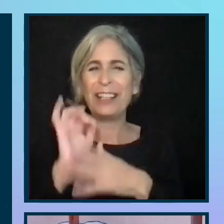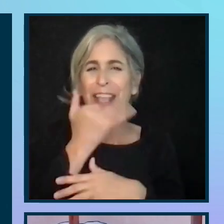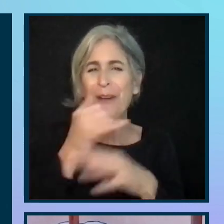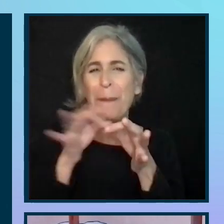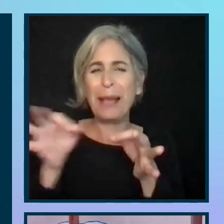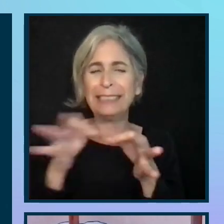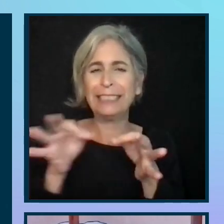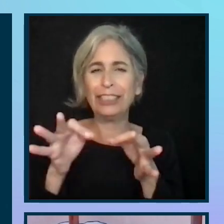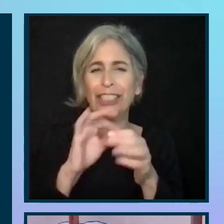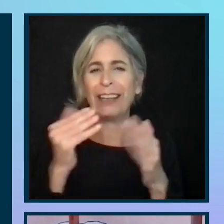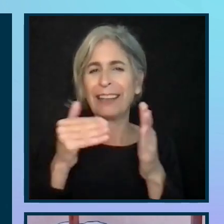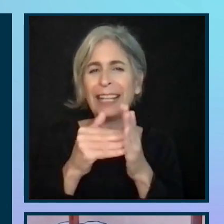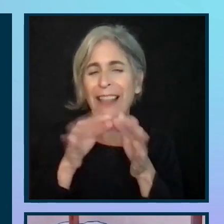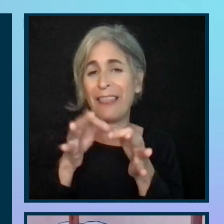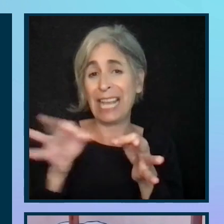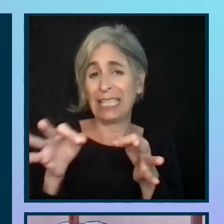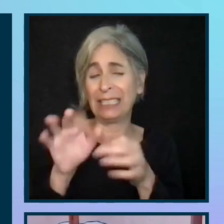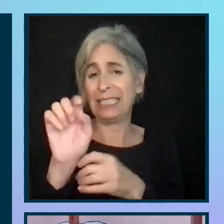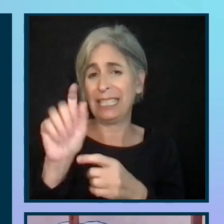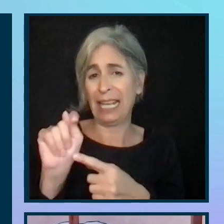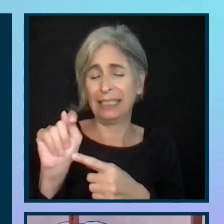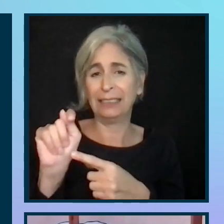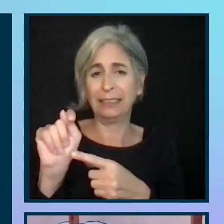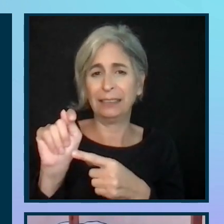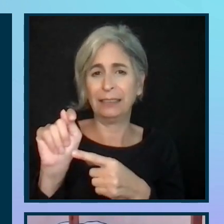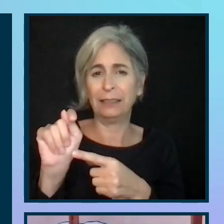against the text foreground